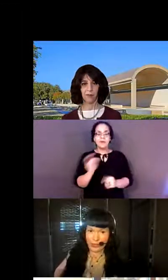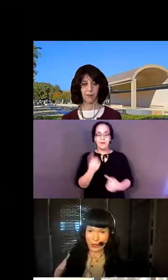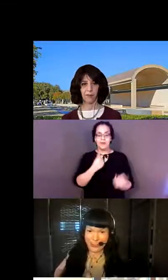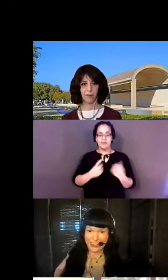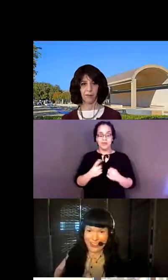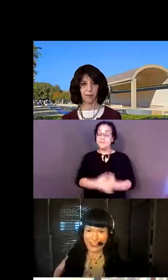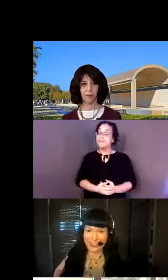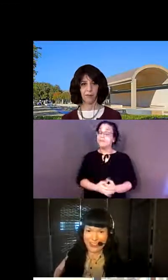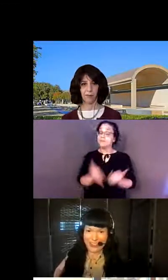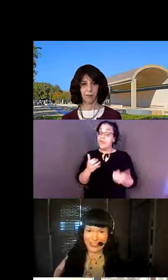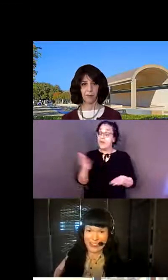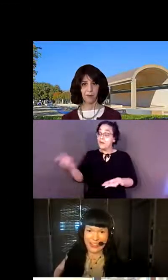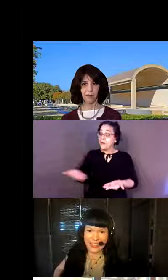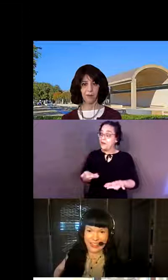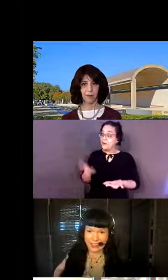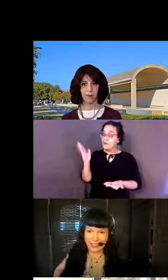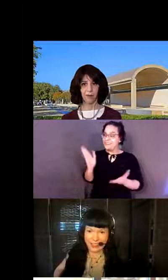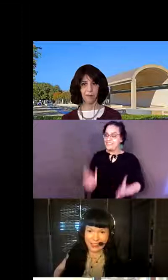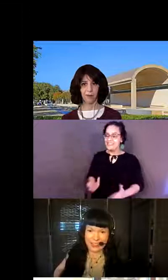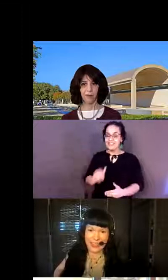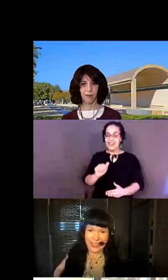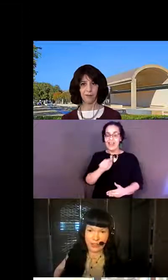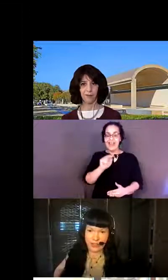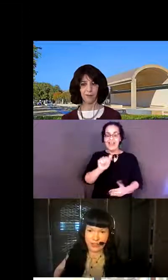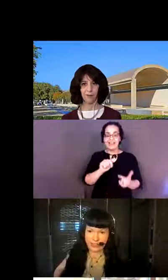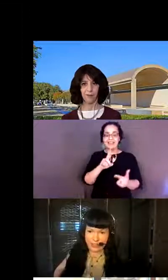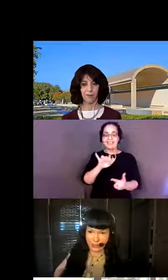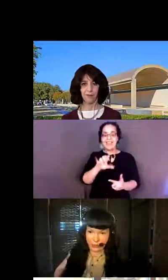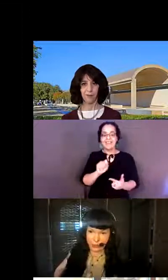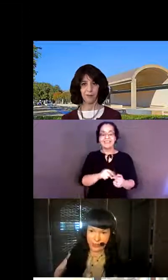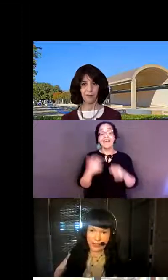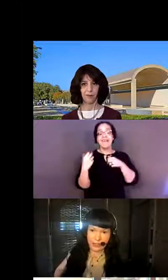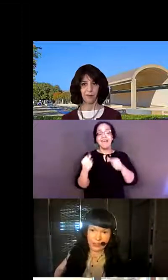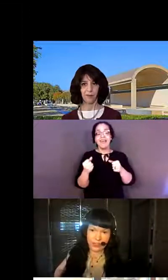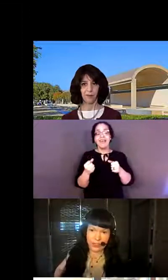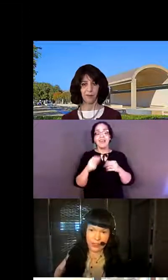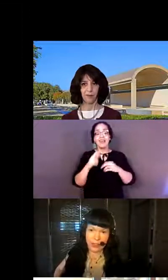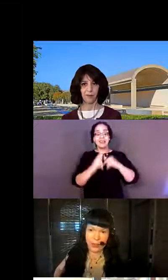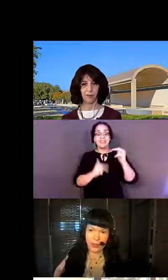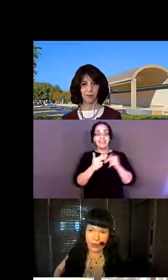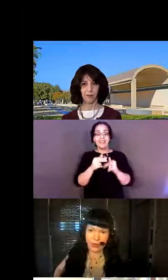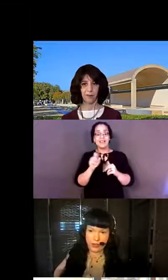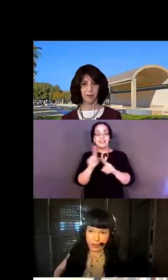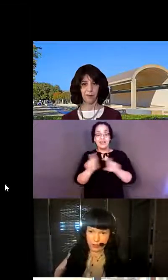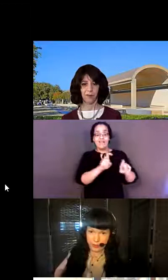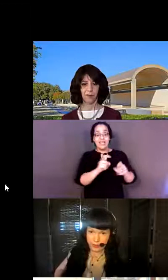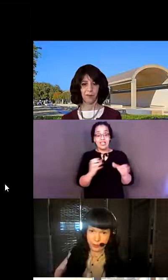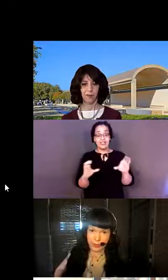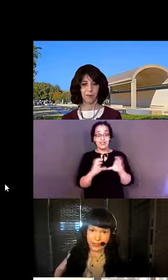presenters, Anna Davis, Health Facility Survey and Certification